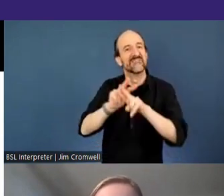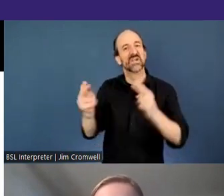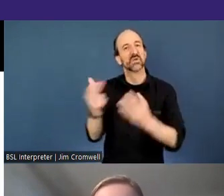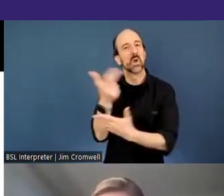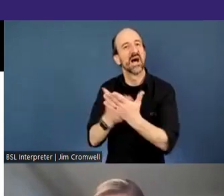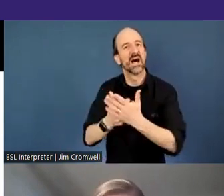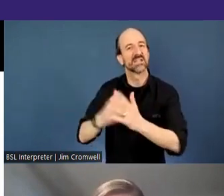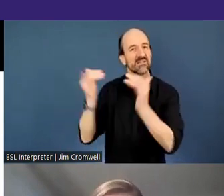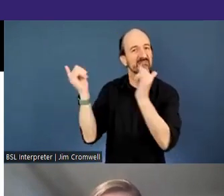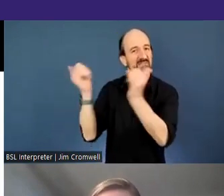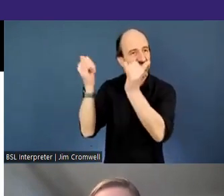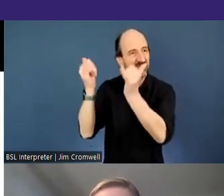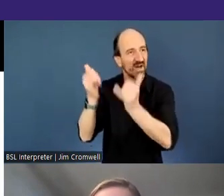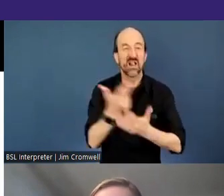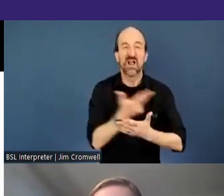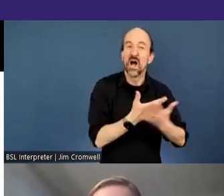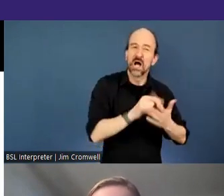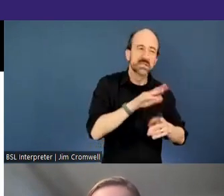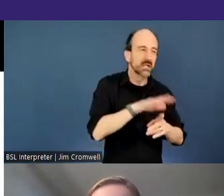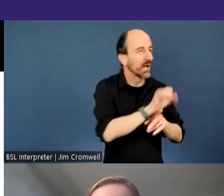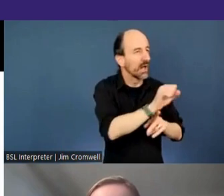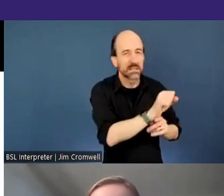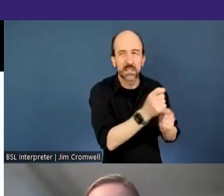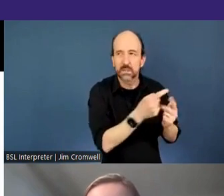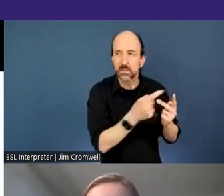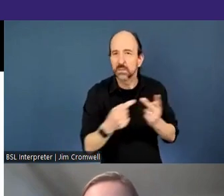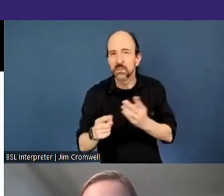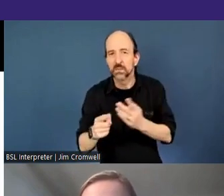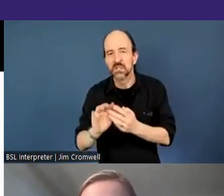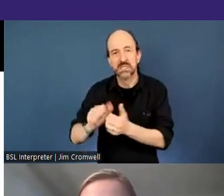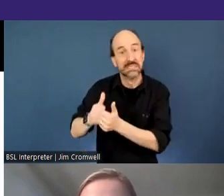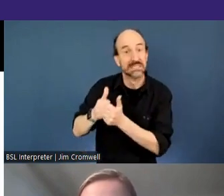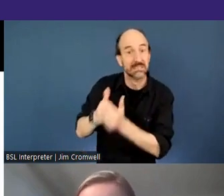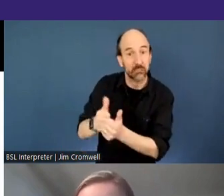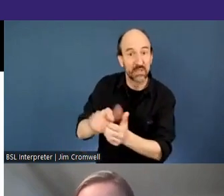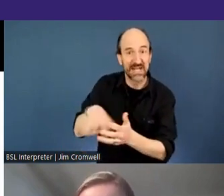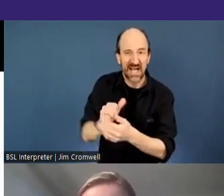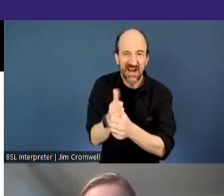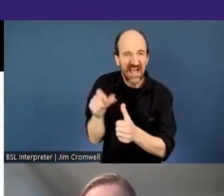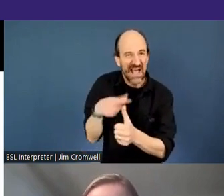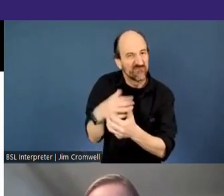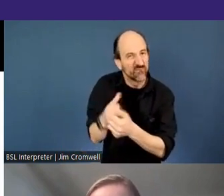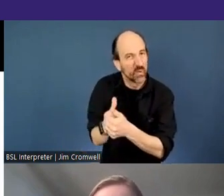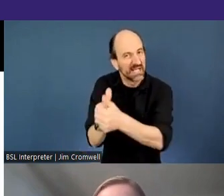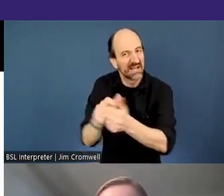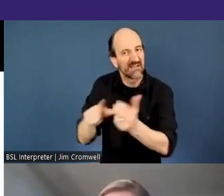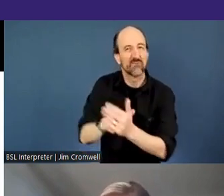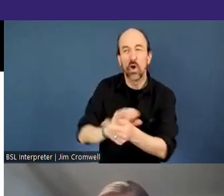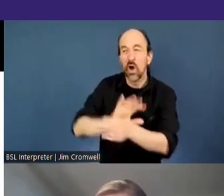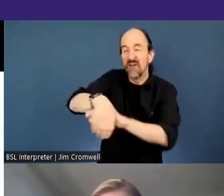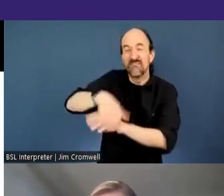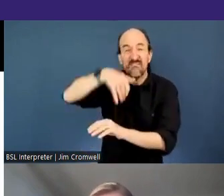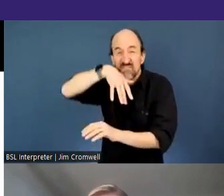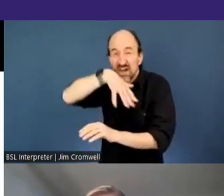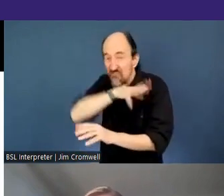Art and culture. Supporting and advocating for over 500 community-managed libraries across England and